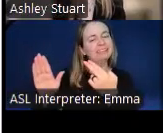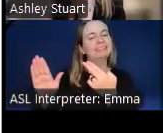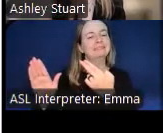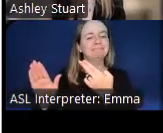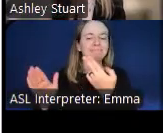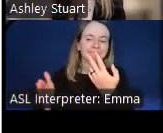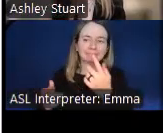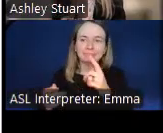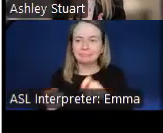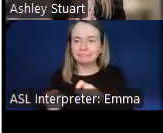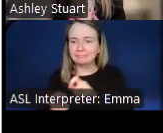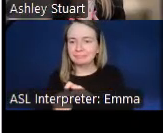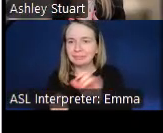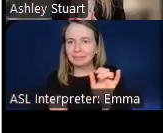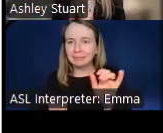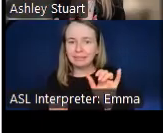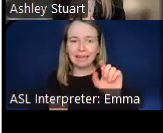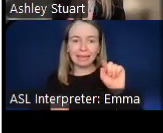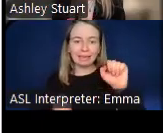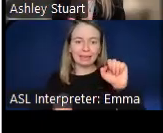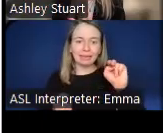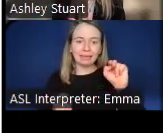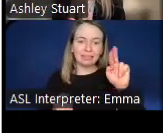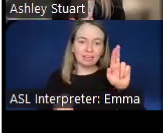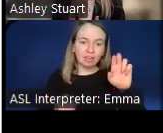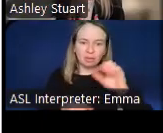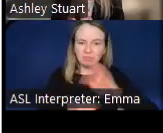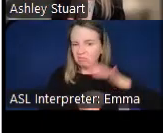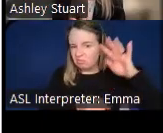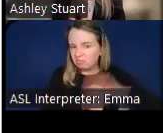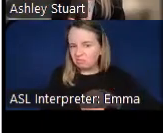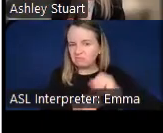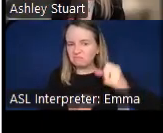behaviors like tantrums, defiance, even separation,